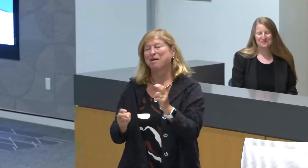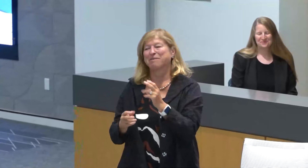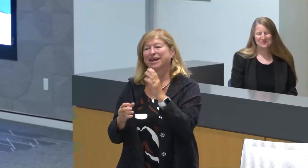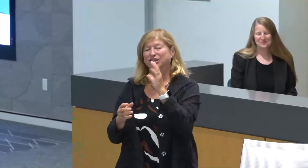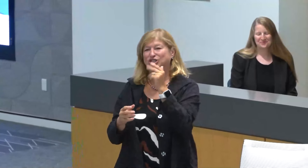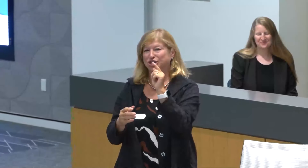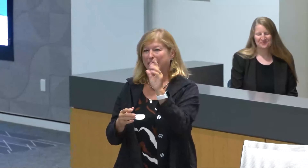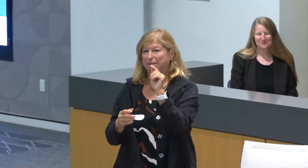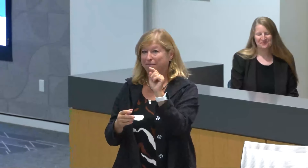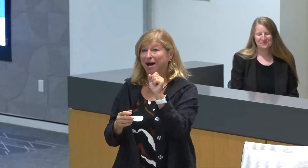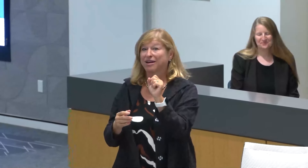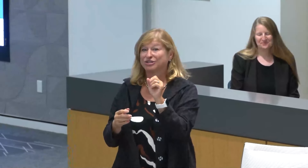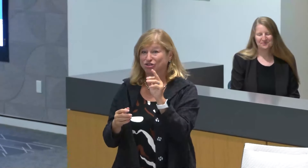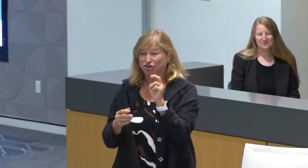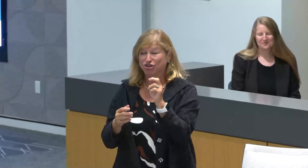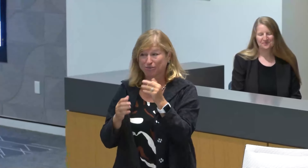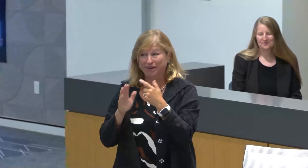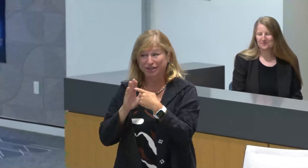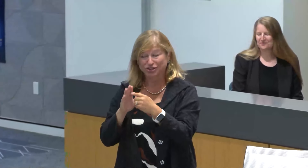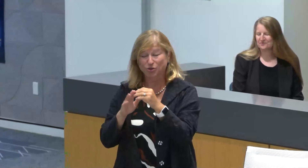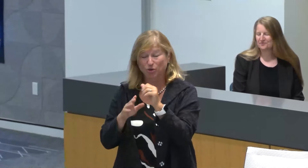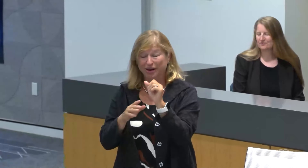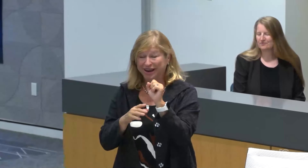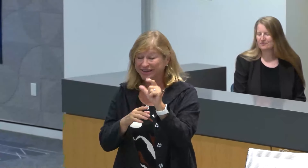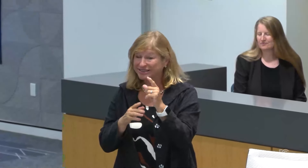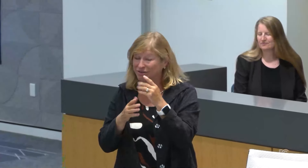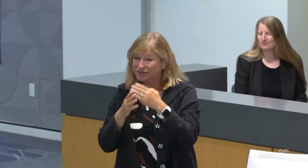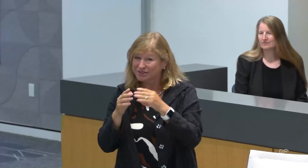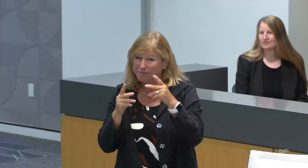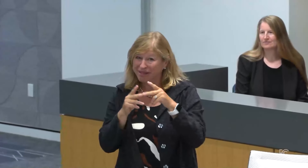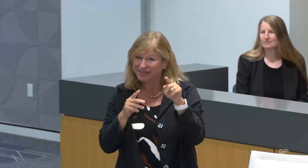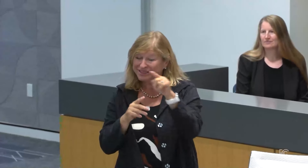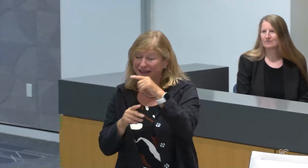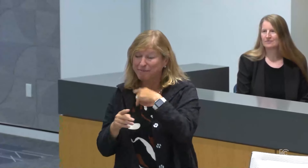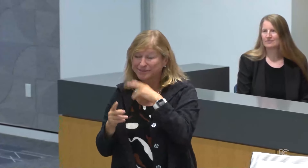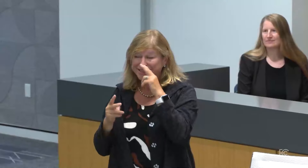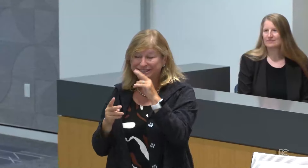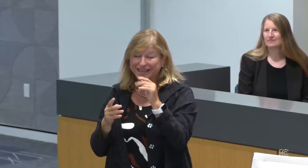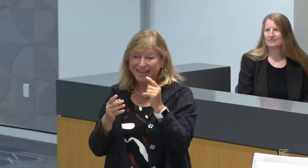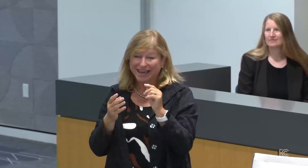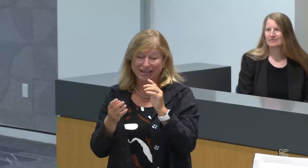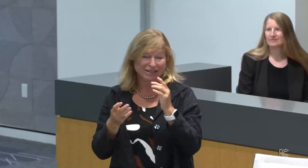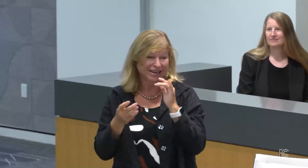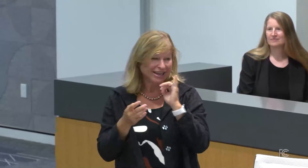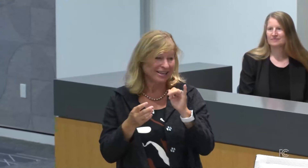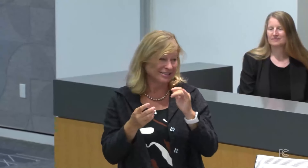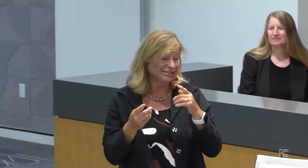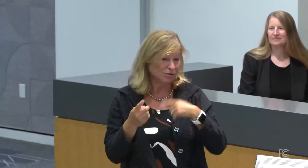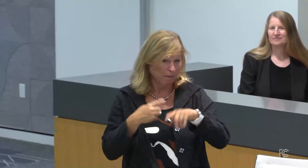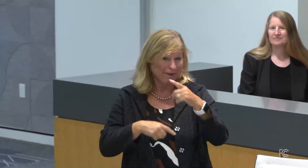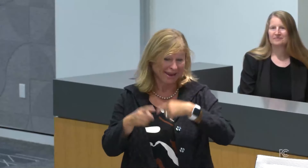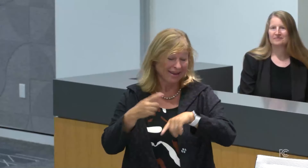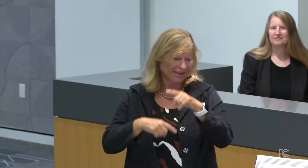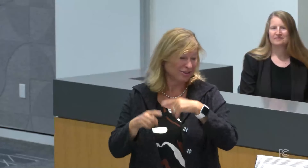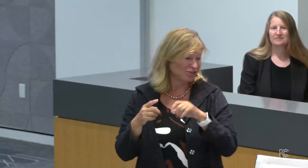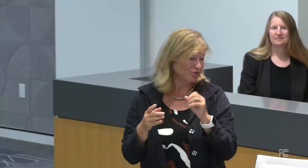COMMUNICATION. SUZY ROSEN SINGLETON: THANK YOU FOR ADDING THAT, AARON, THANK YOU, AND TO ALL OF OUR PANELISTS, AS WELL, I THINK WE COULD TALK ABOUT AI ALL DAY EVEN JUST THAT